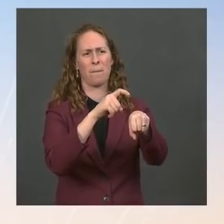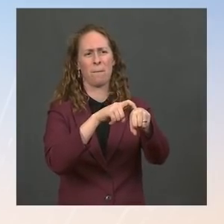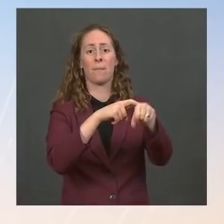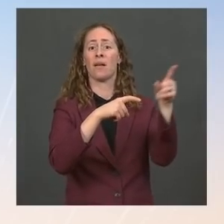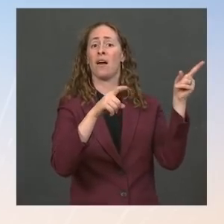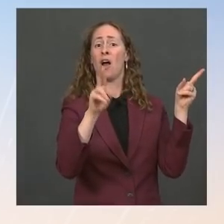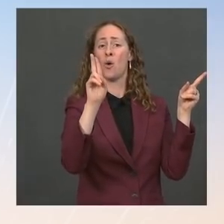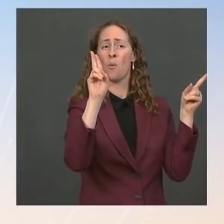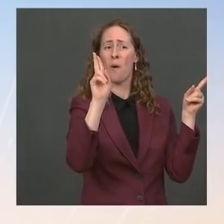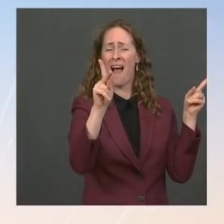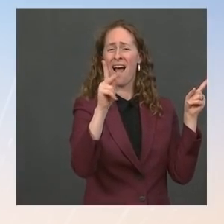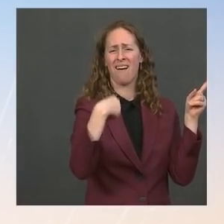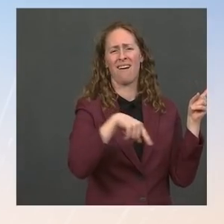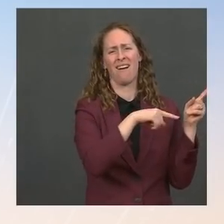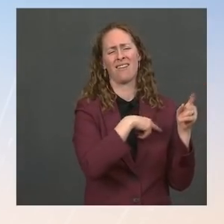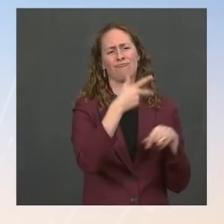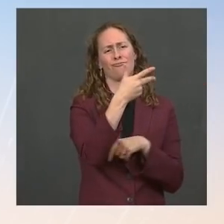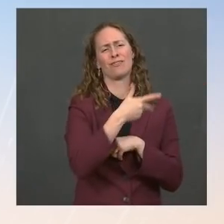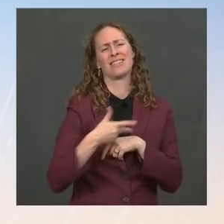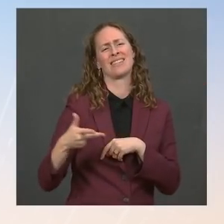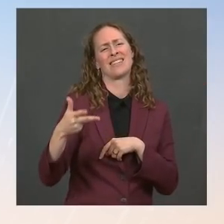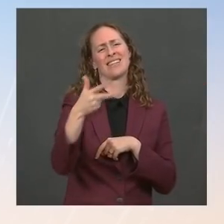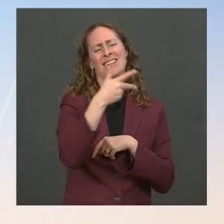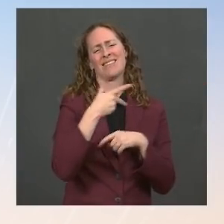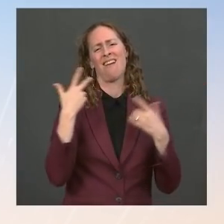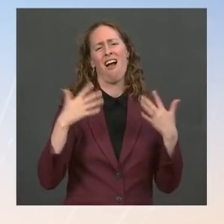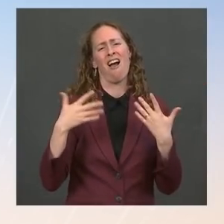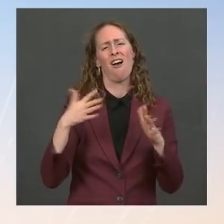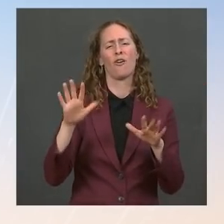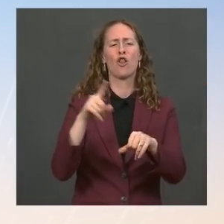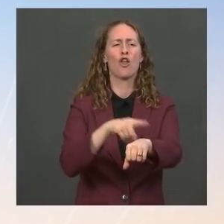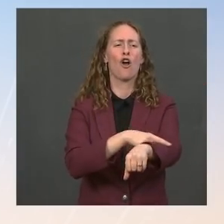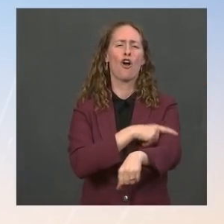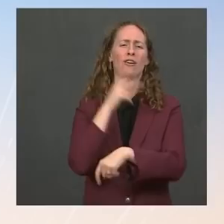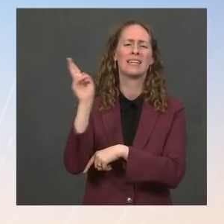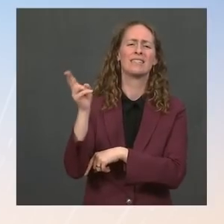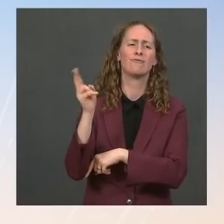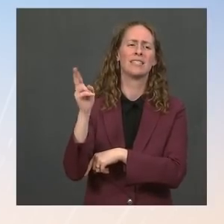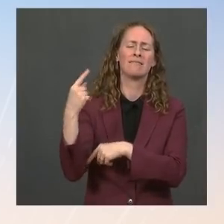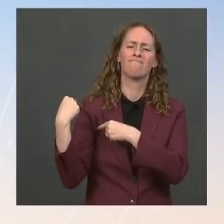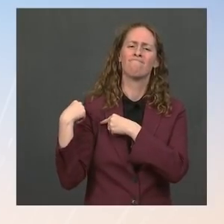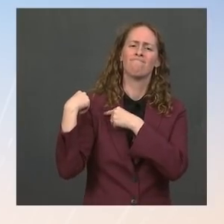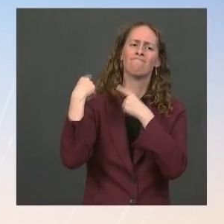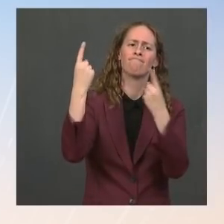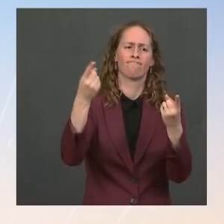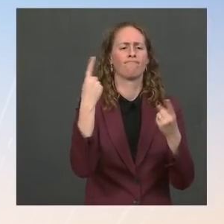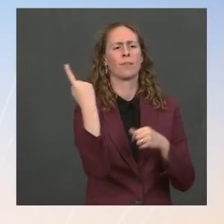of being steadfast in support for nuclear non-proliferation and for the regime and its cornerstone, the NPT.